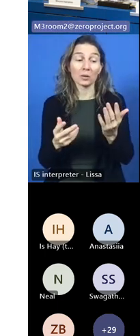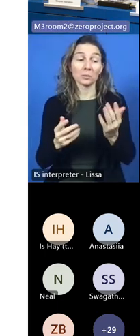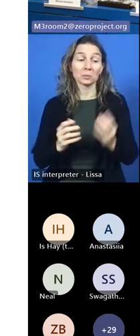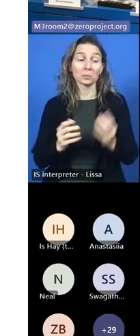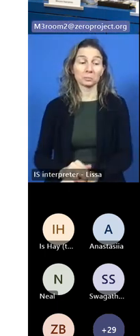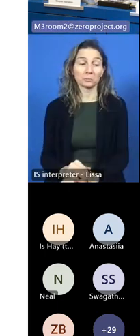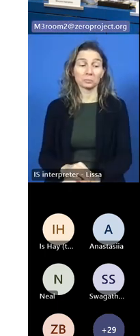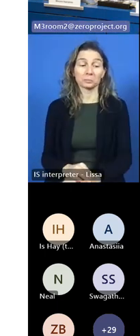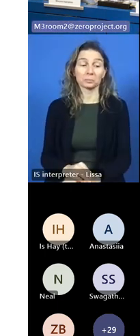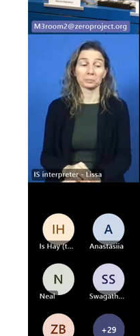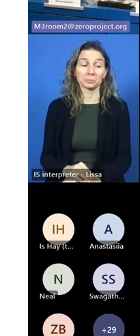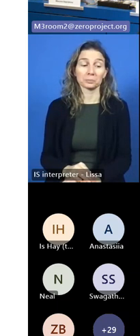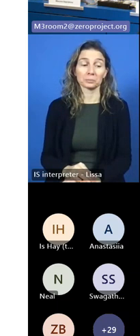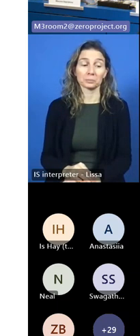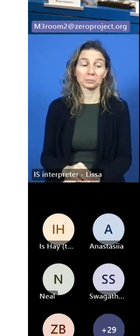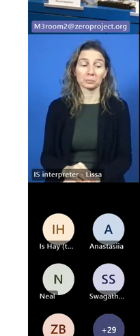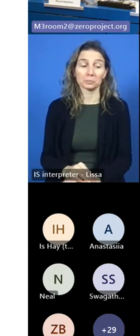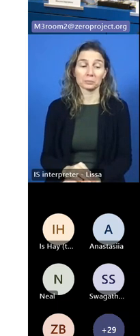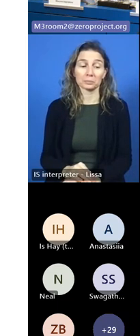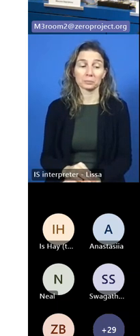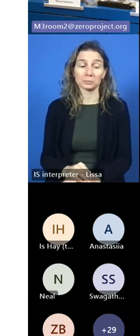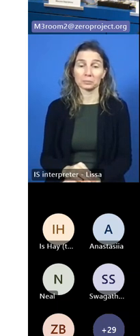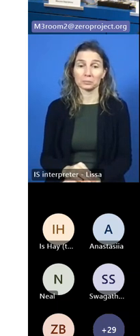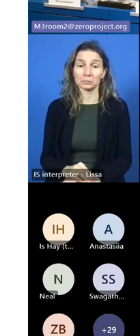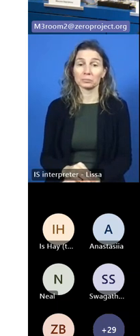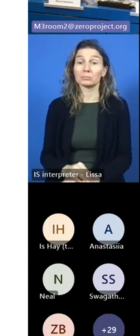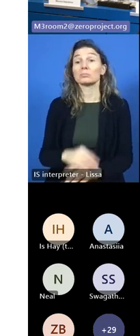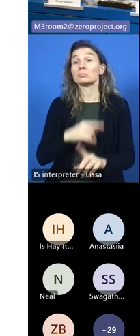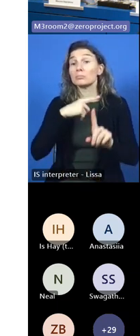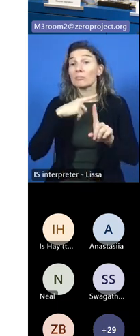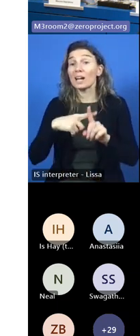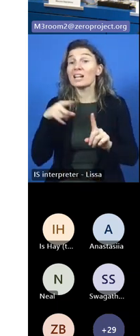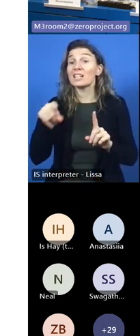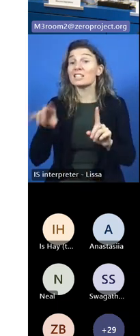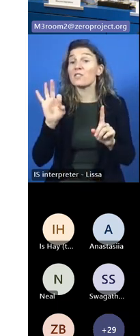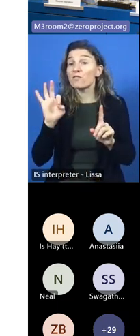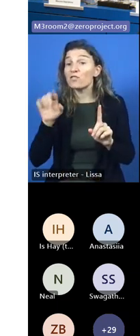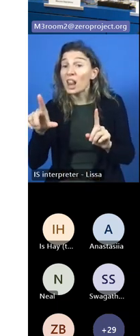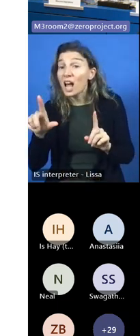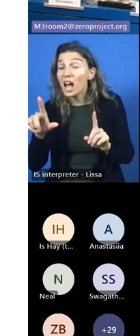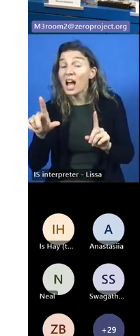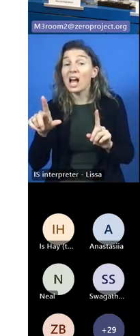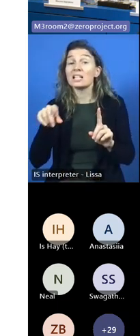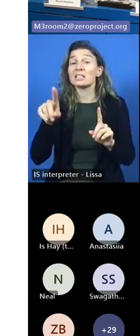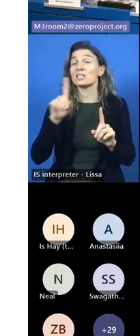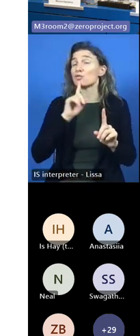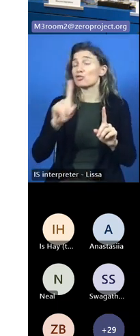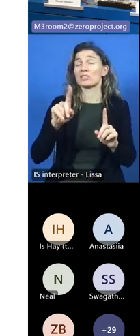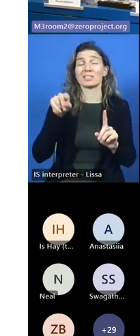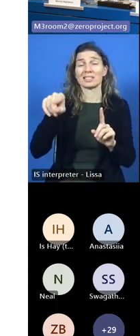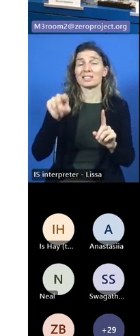with disabilities consider freelancing optimal choice. Because we saw that many young people